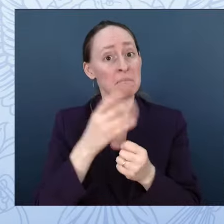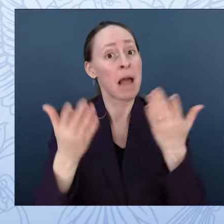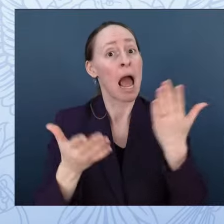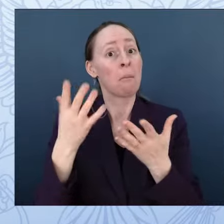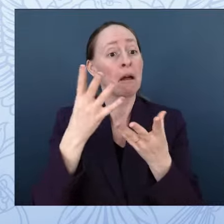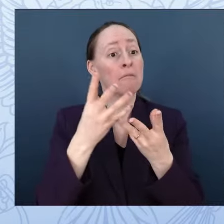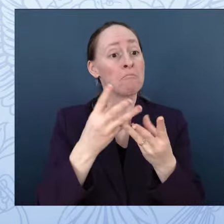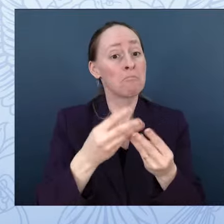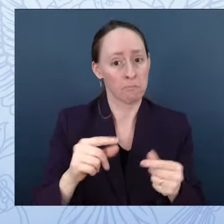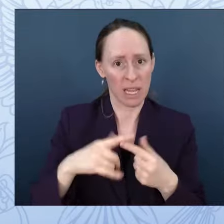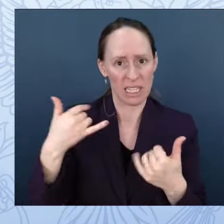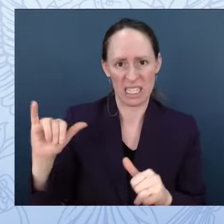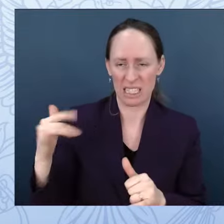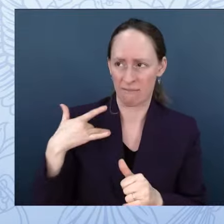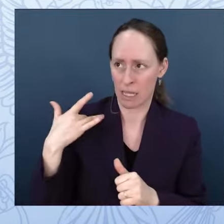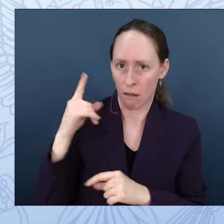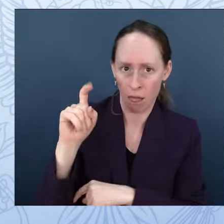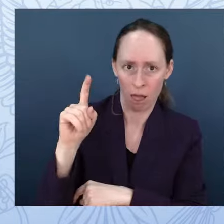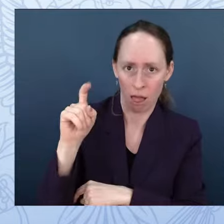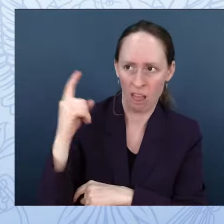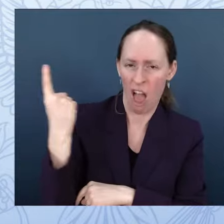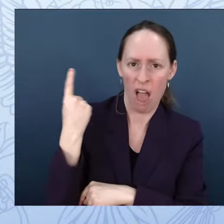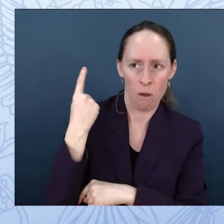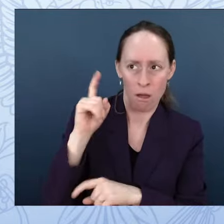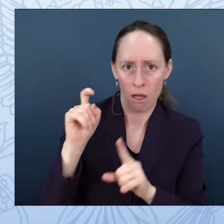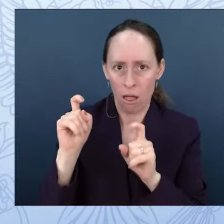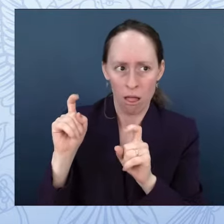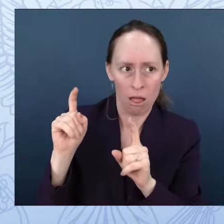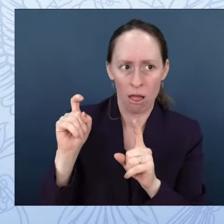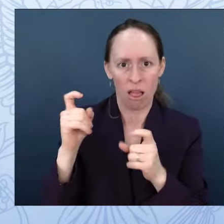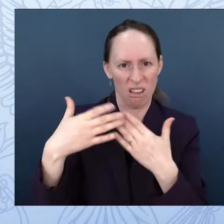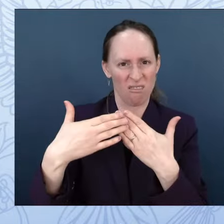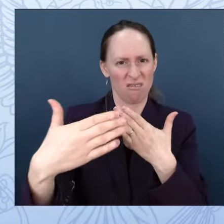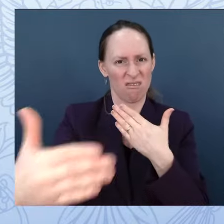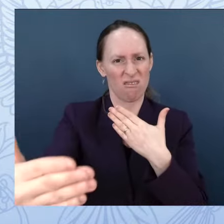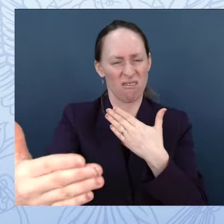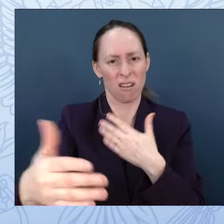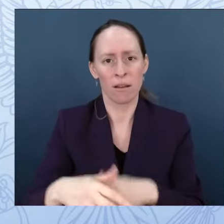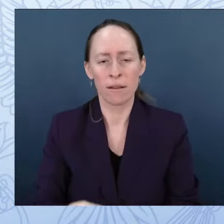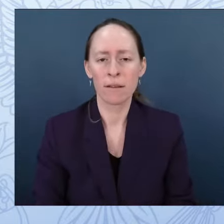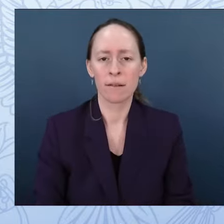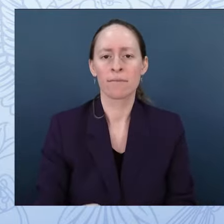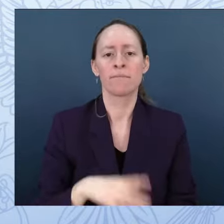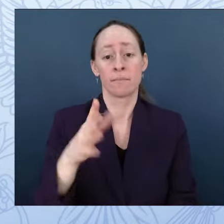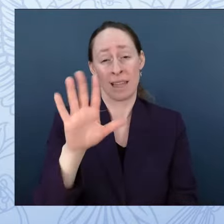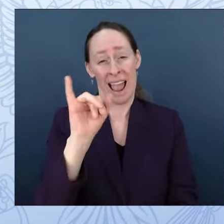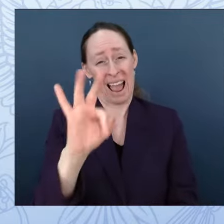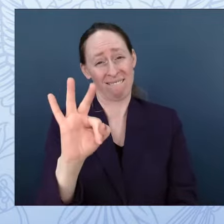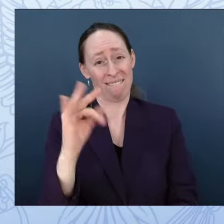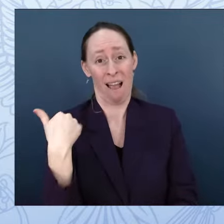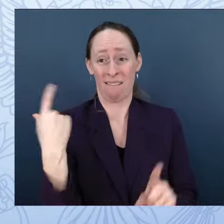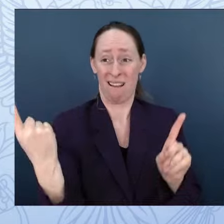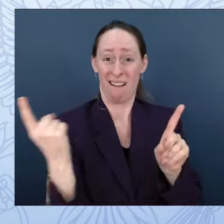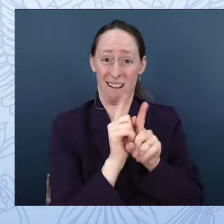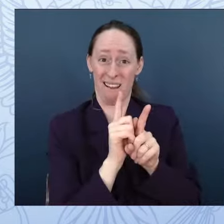Having a dedicated person to help navigate the cancer journey, both in terms of coverage and treatment, can be life changing as well.